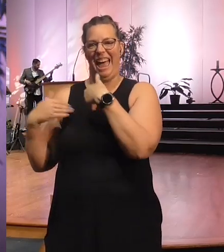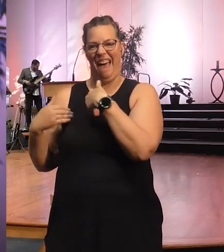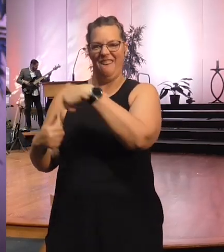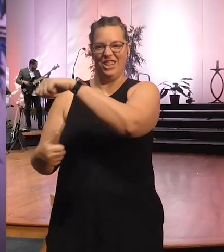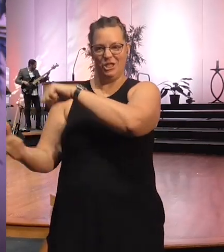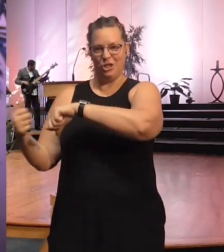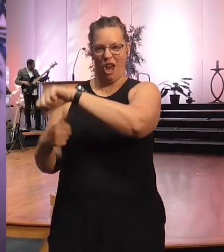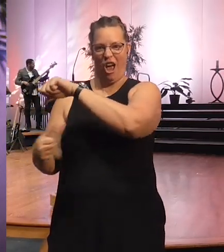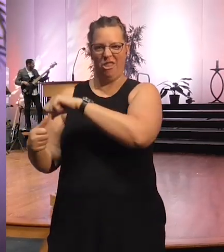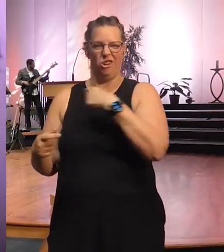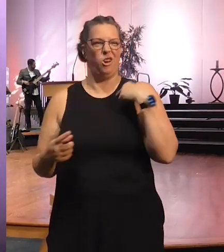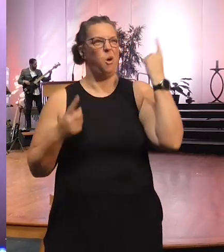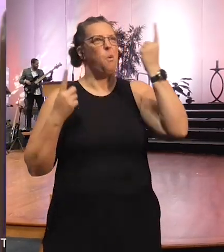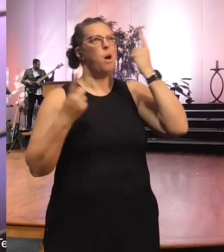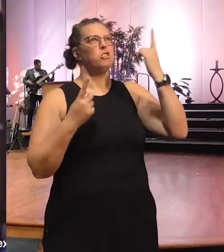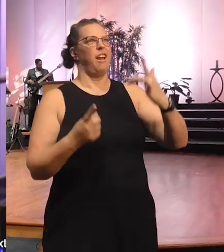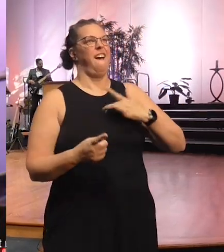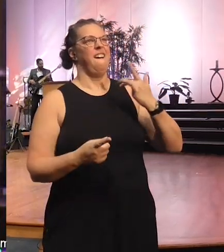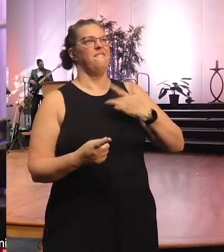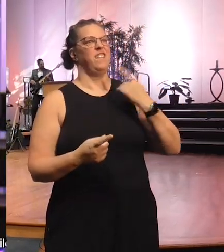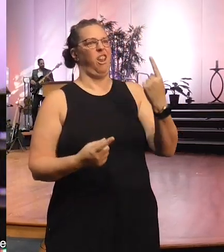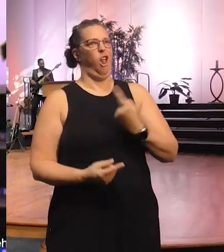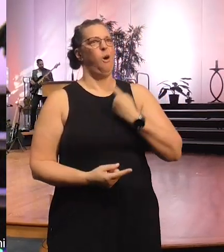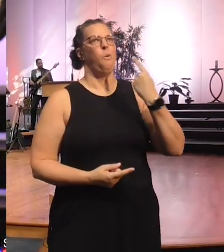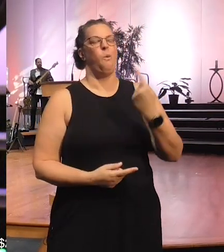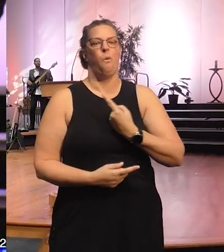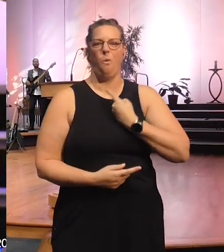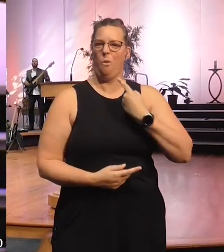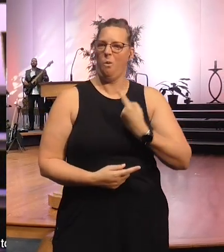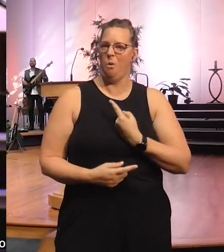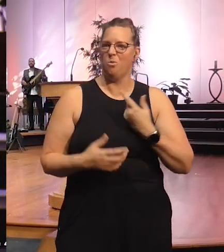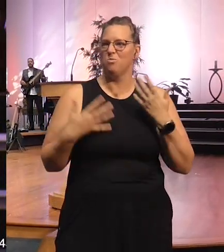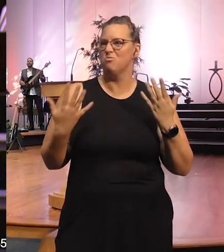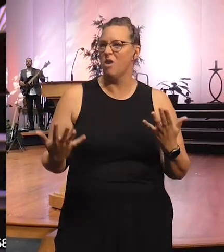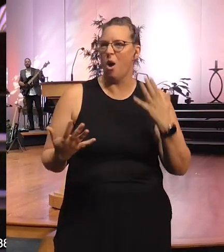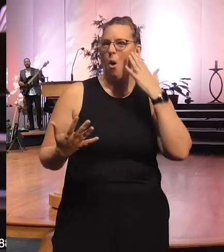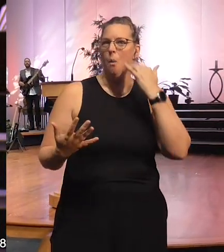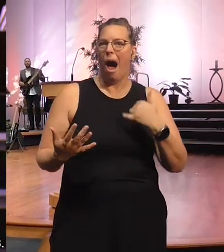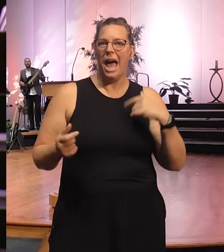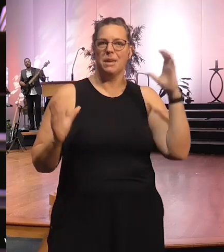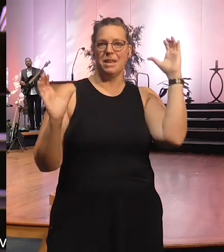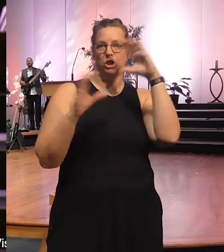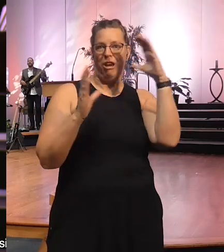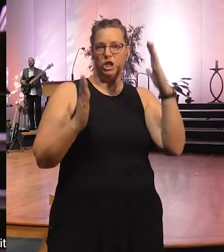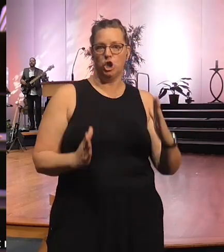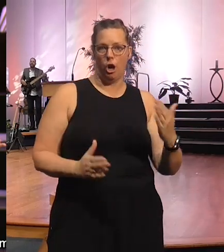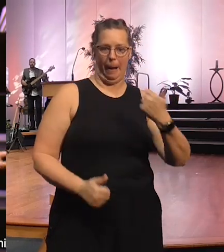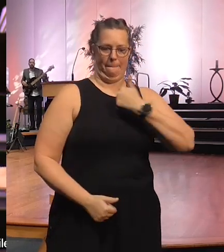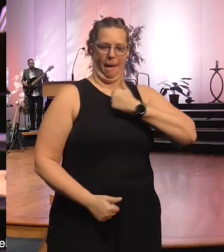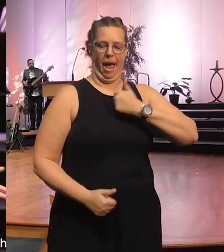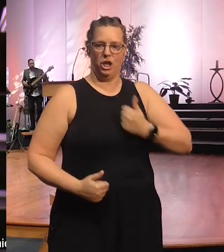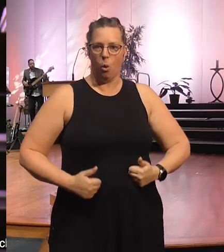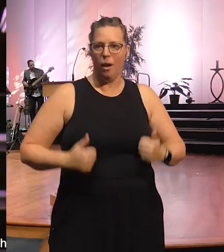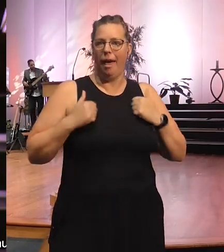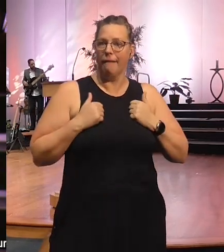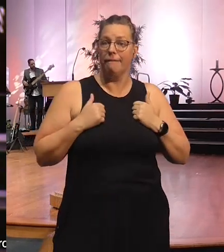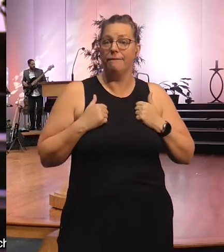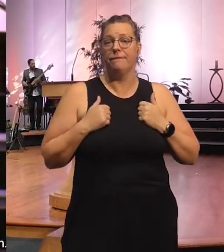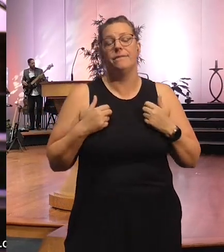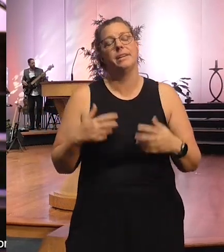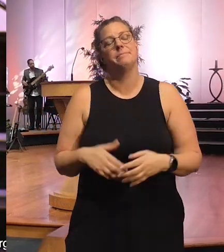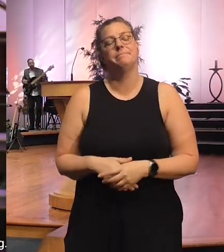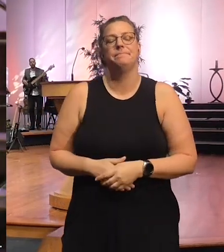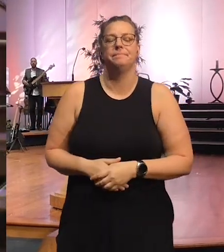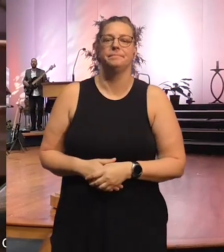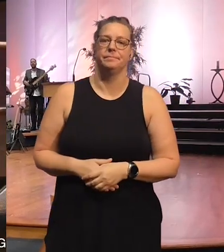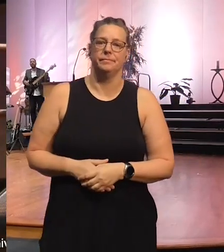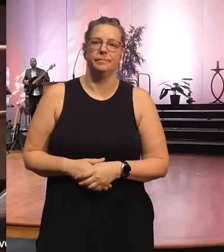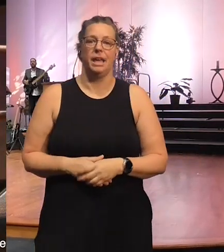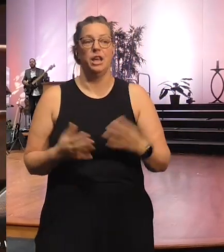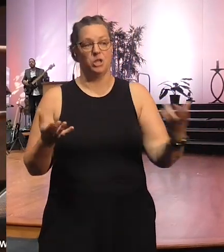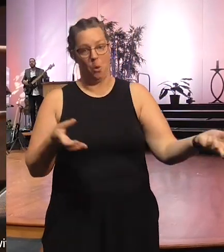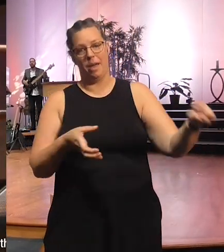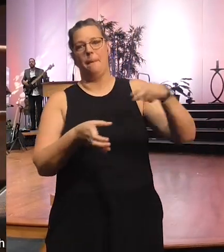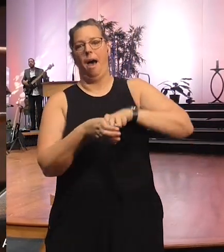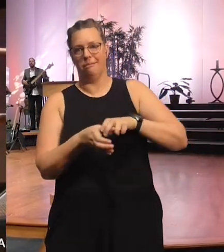wondering why I feel so all along why I'm a stranger in my own life jump in let's